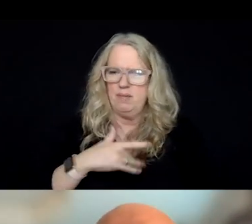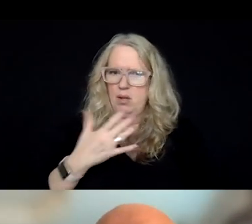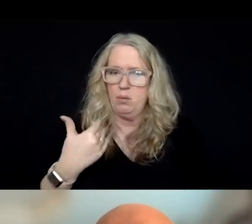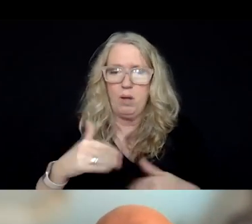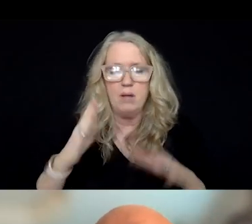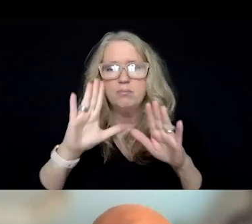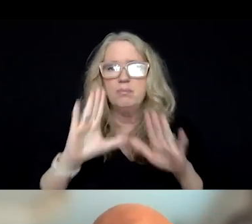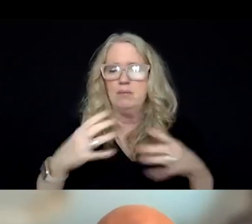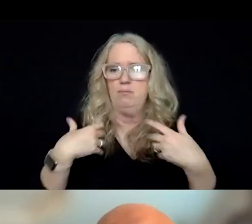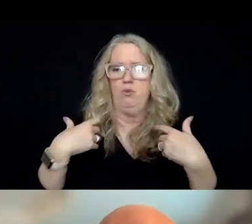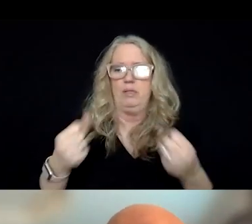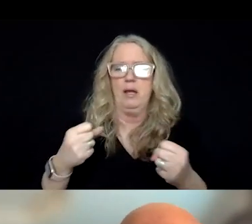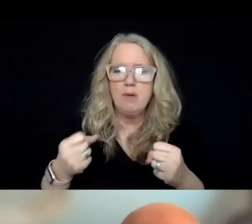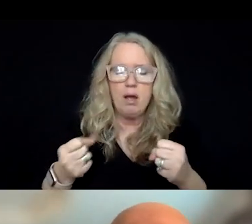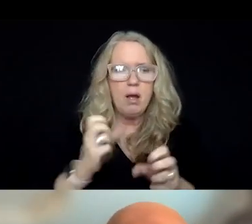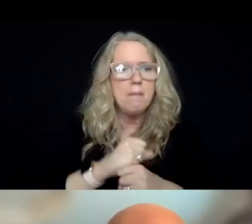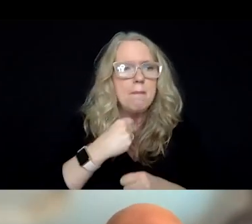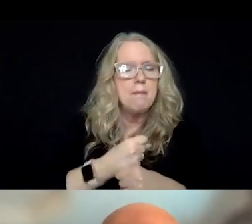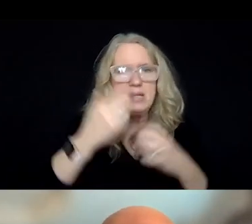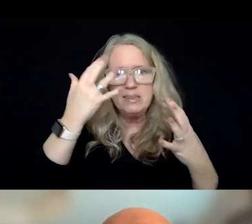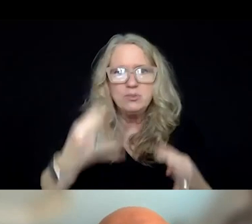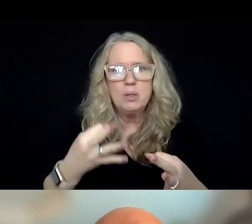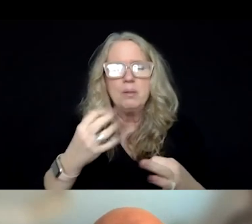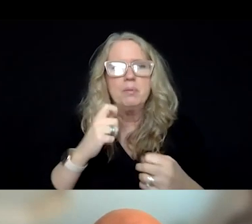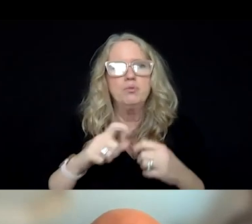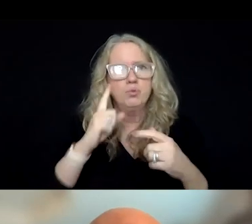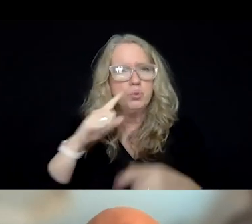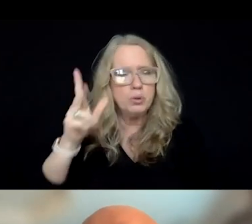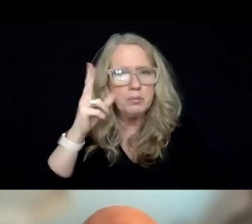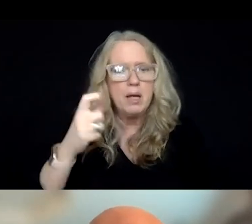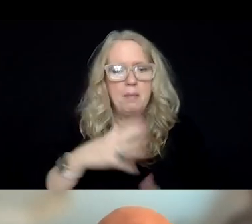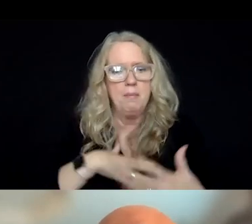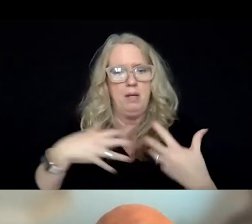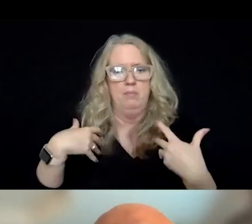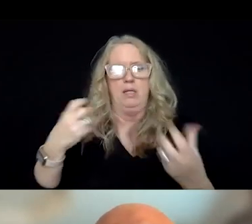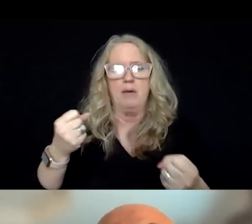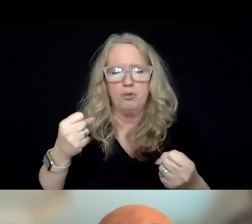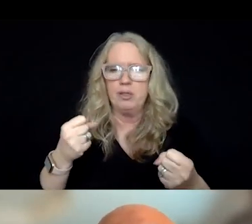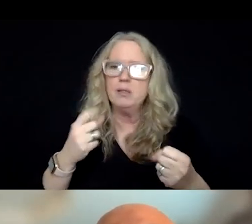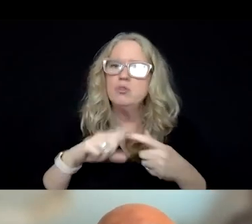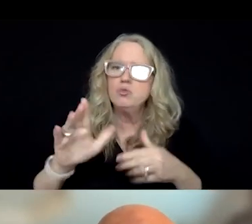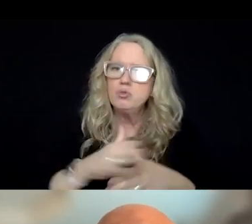RECOVERY, I LIVED IT OUT LOUD. I SHARED WITH OTHERS HOW I WAS